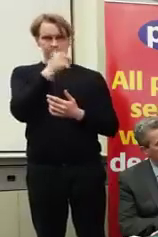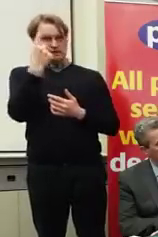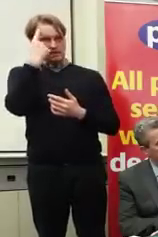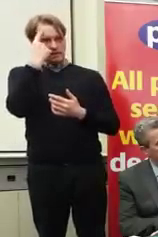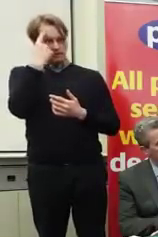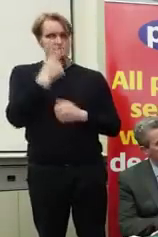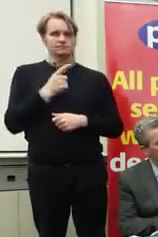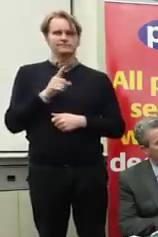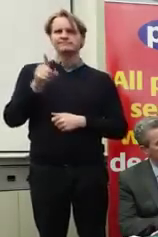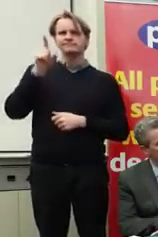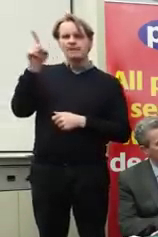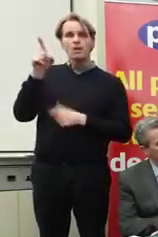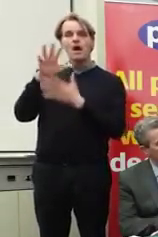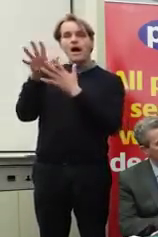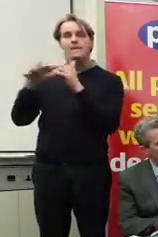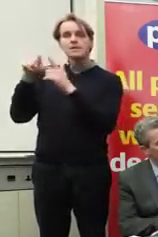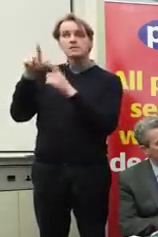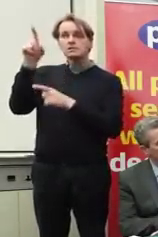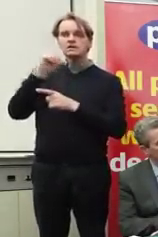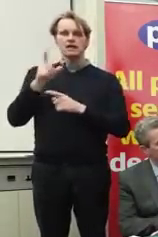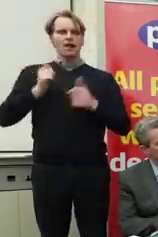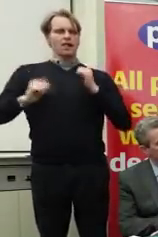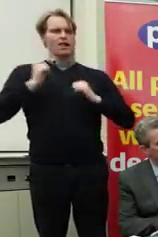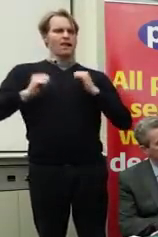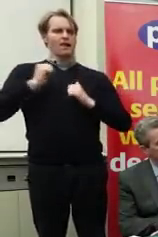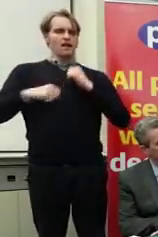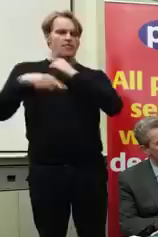deficit. He's tackling debt and we had to point out to him well it might be